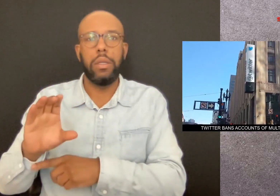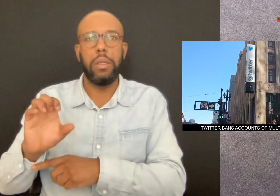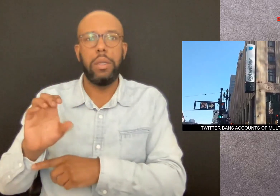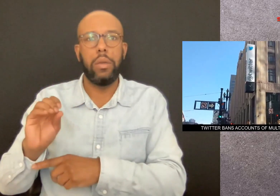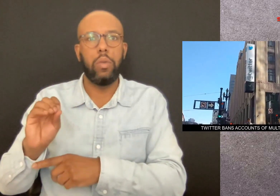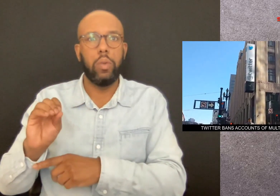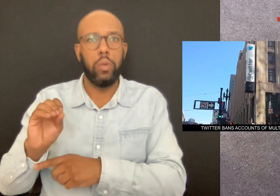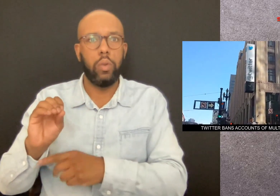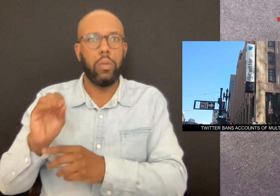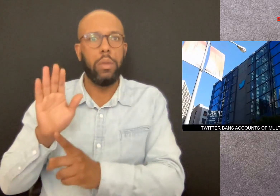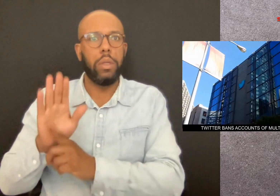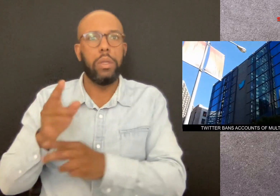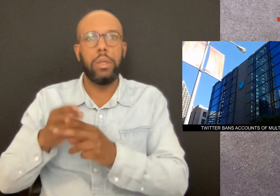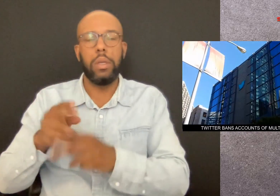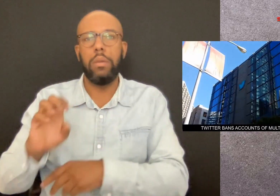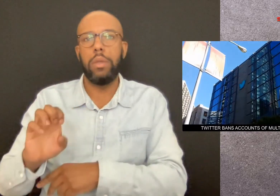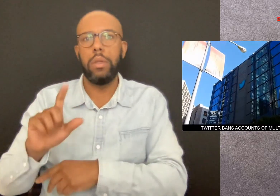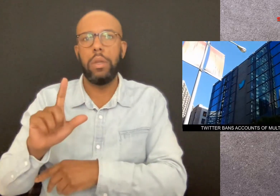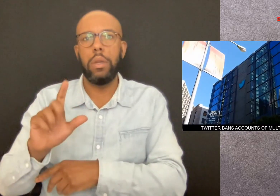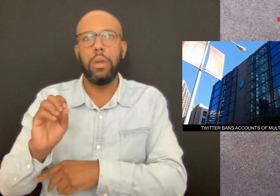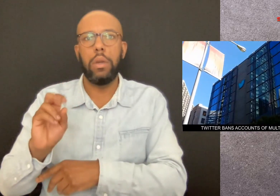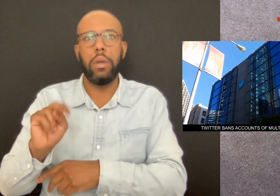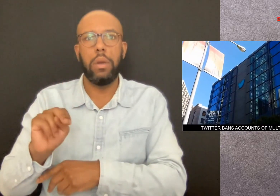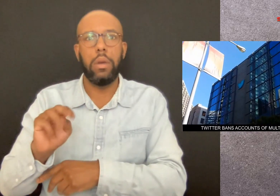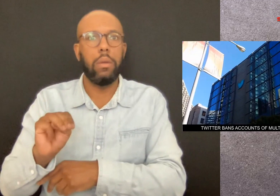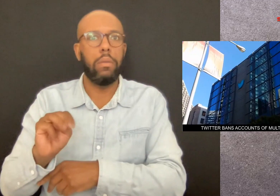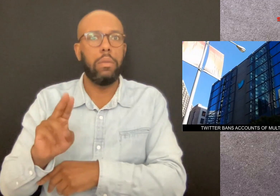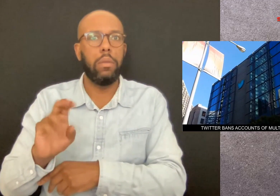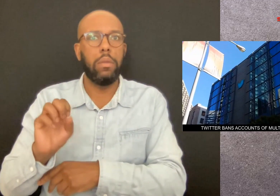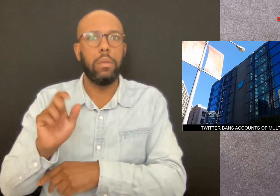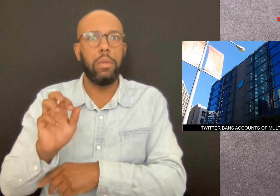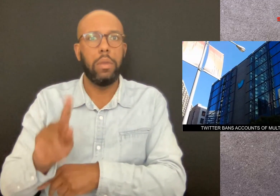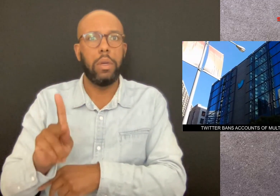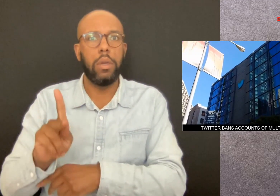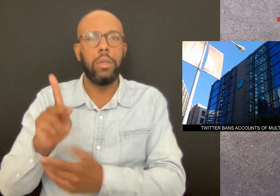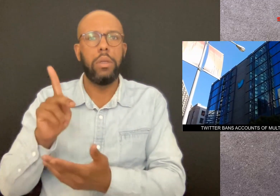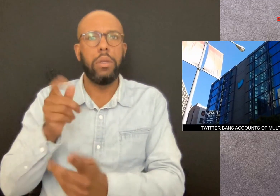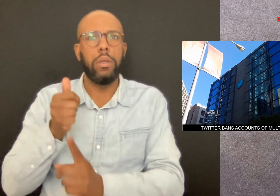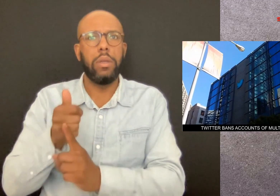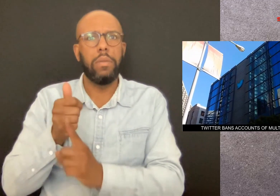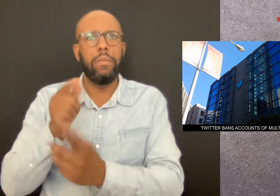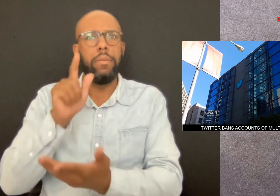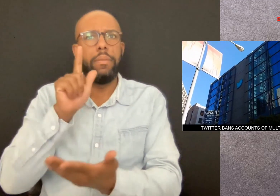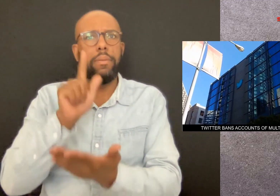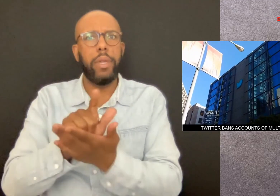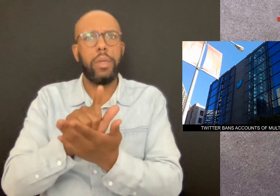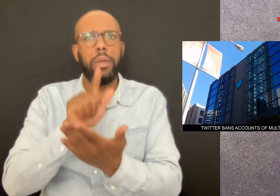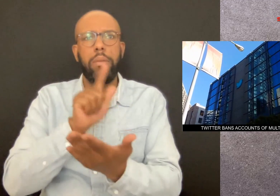new Twitter CEO Elon Musk has banned the accounts of multiple journalists